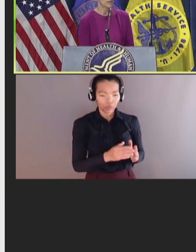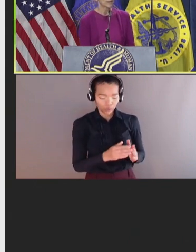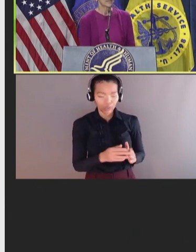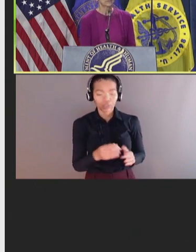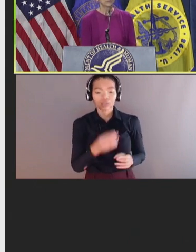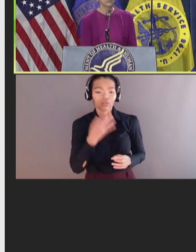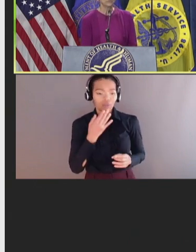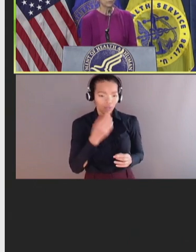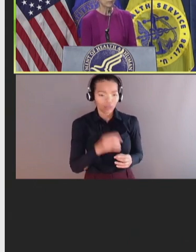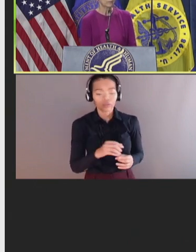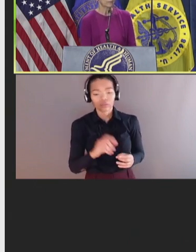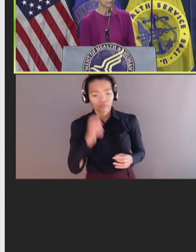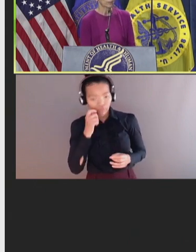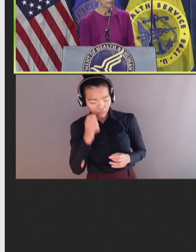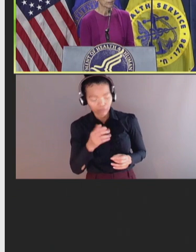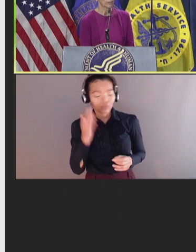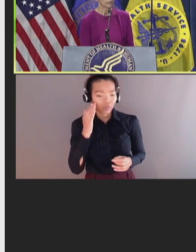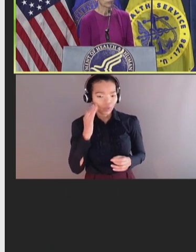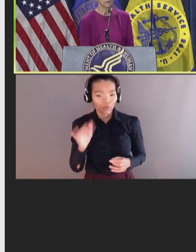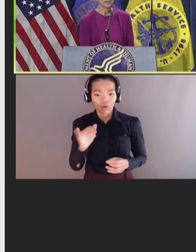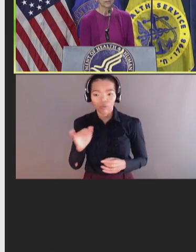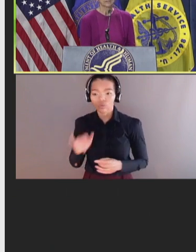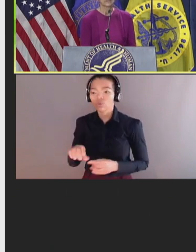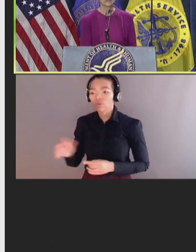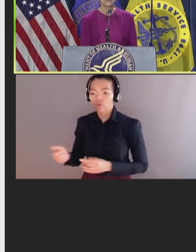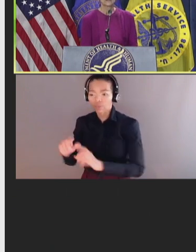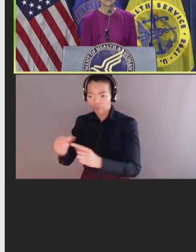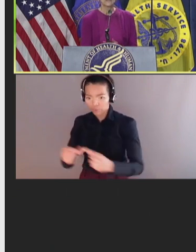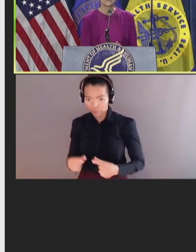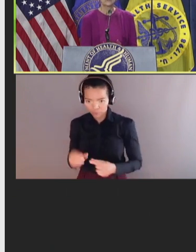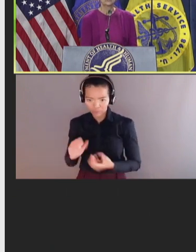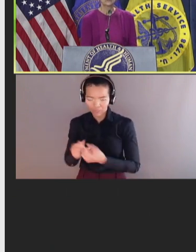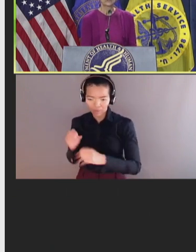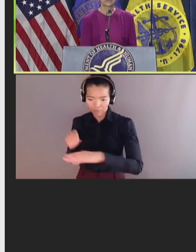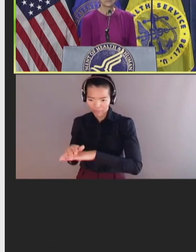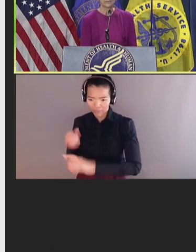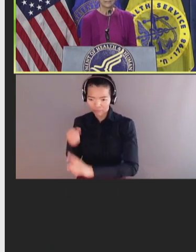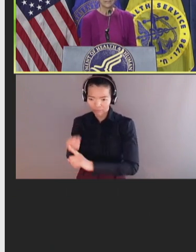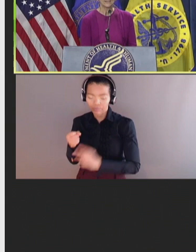And there were two specific recommendations. One is the things that we do to try to mitigate and